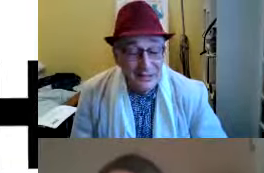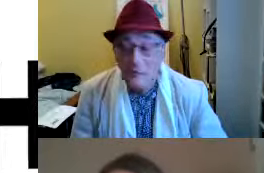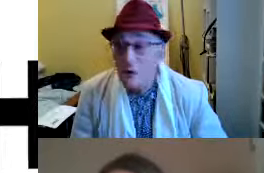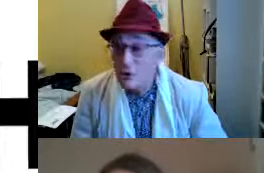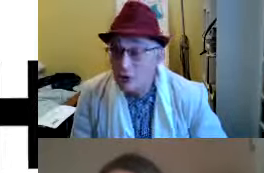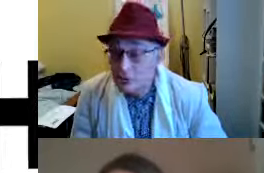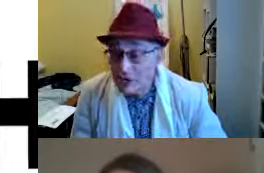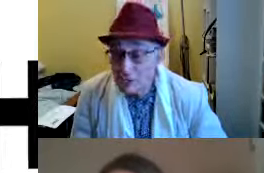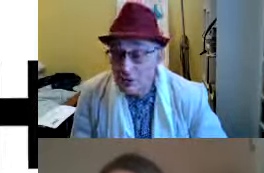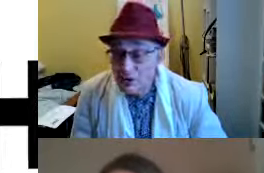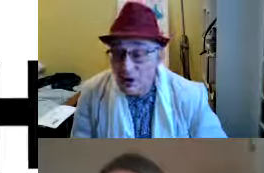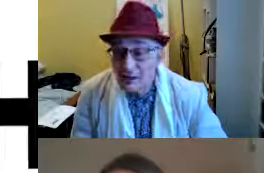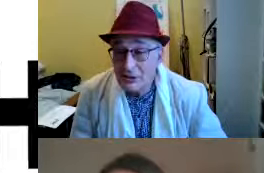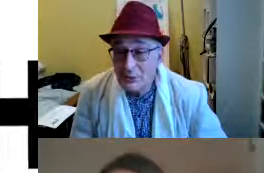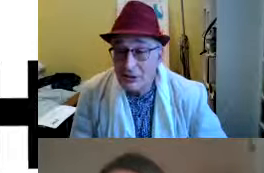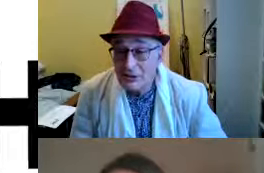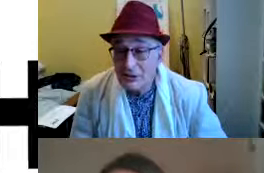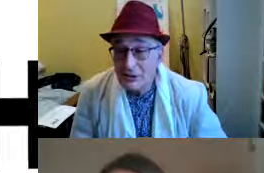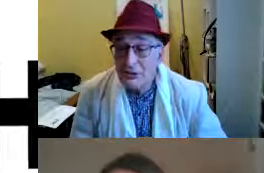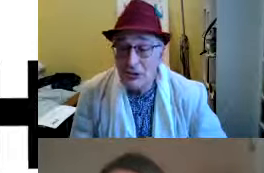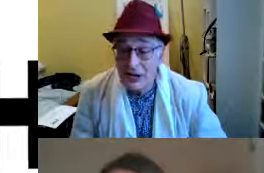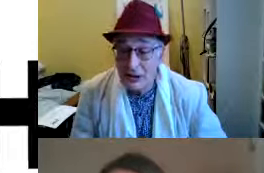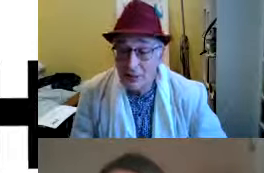of course because we ideas always do change but